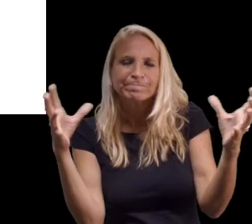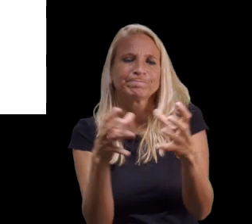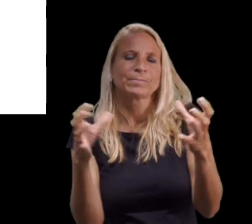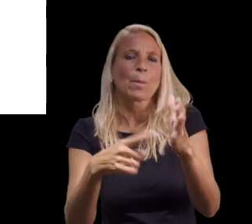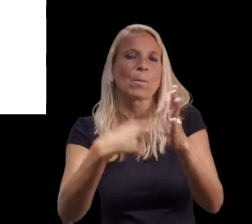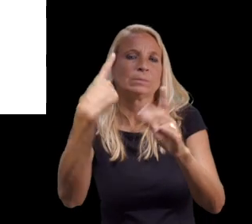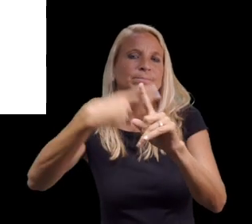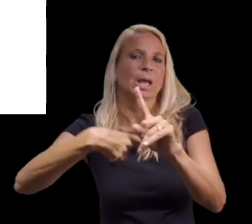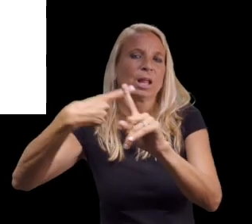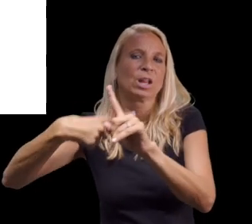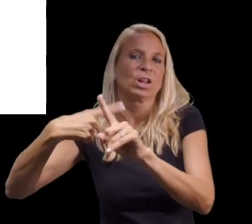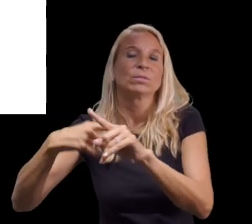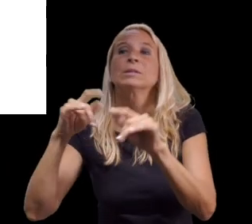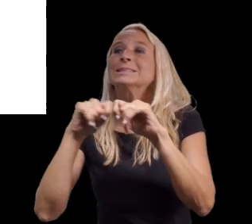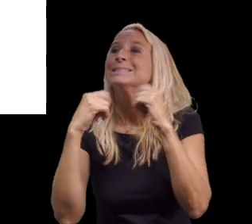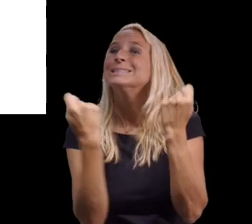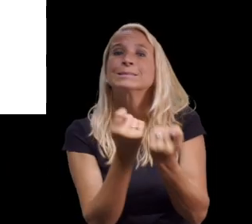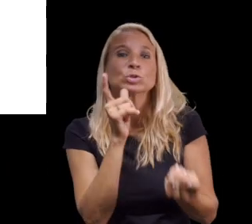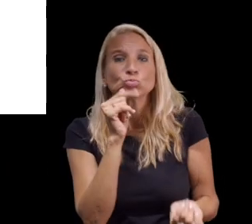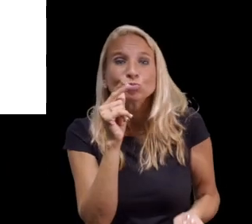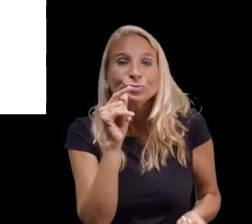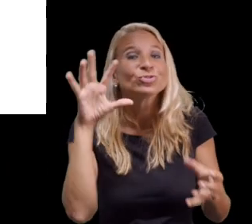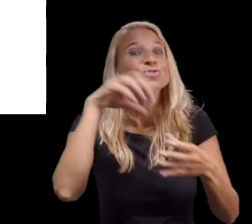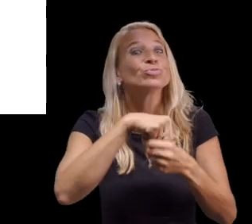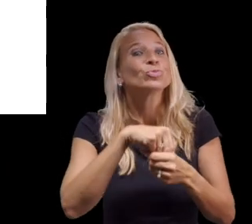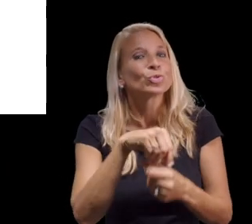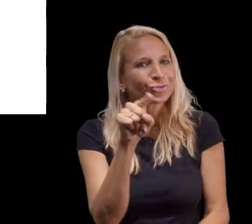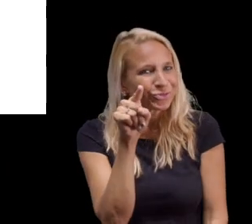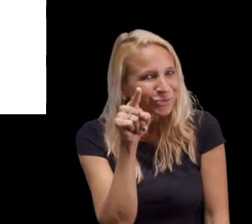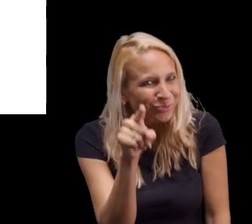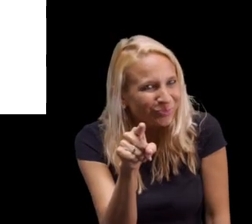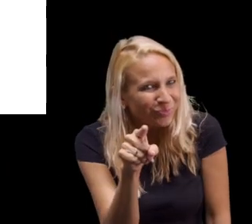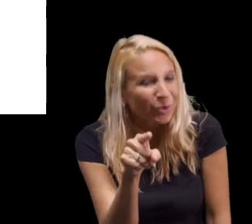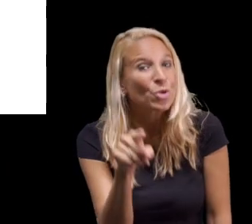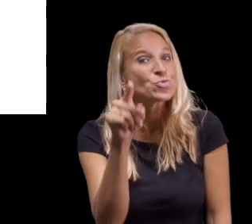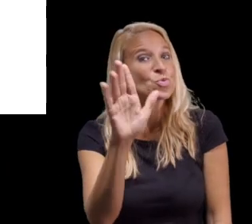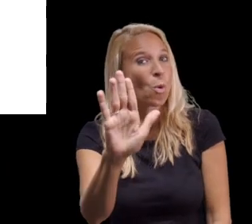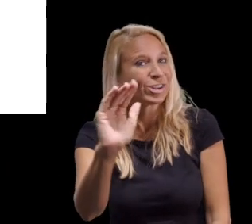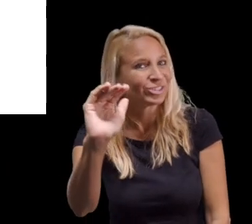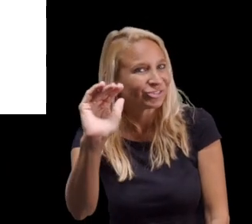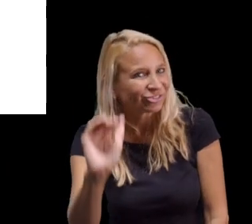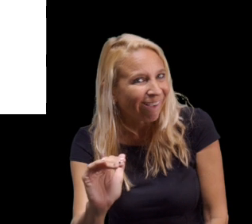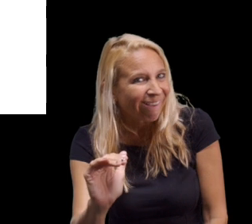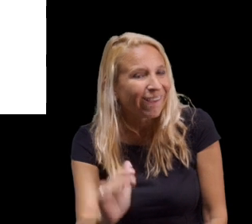which meets once a month. The team includes you, your child,